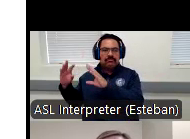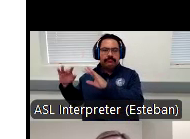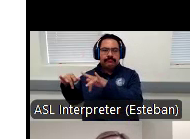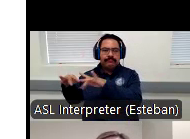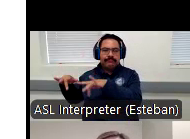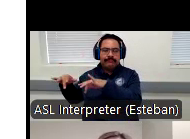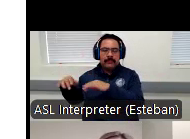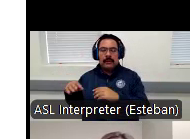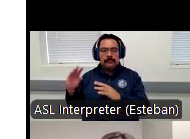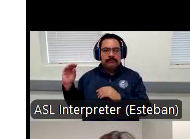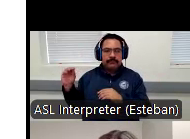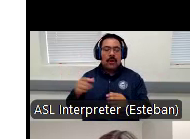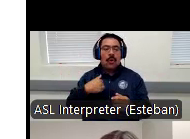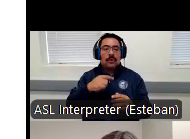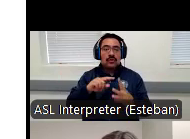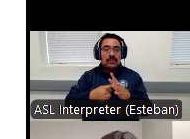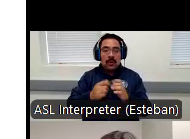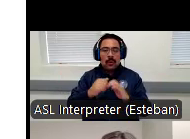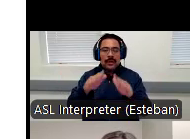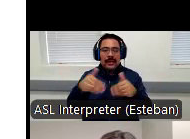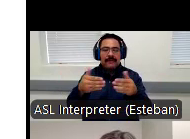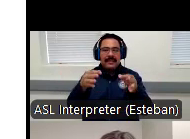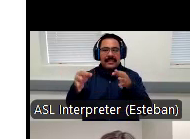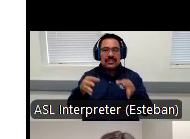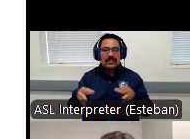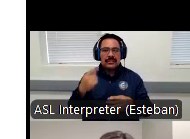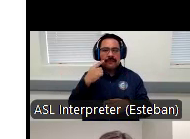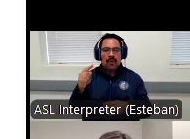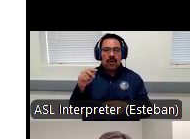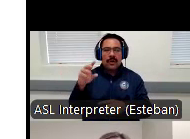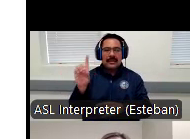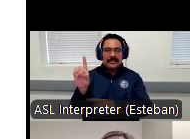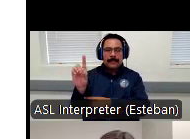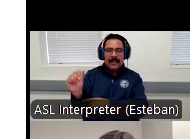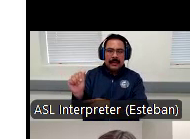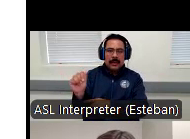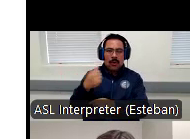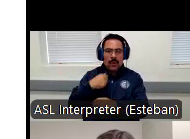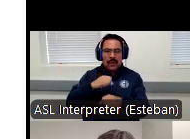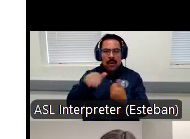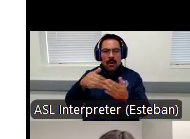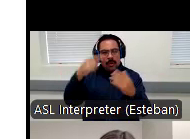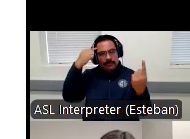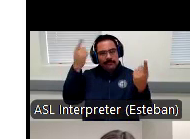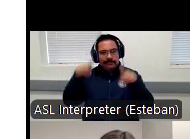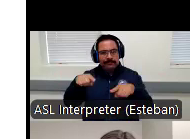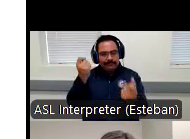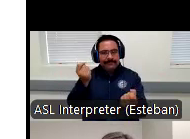we will give a definition of disability so that we are all having the same understanding about what we're talking about today.